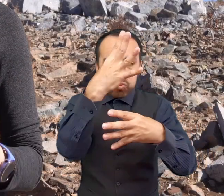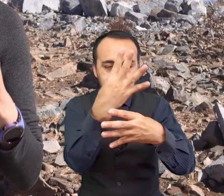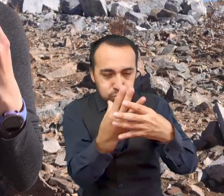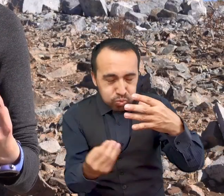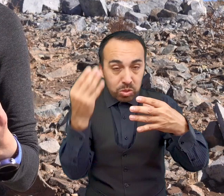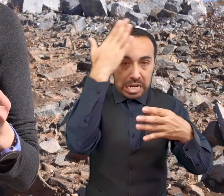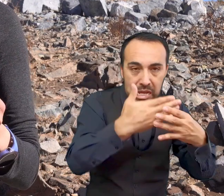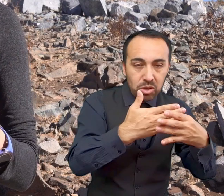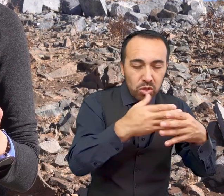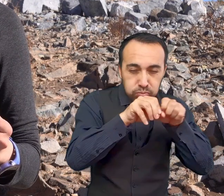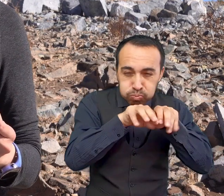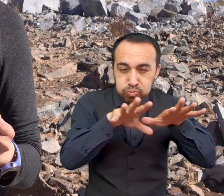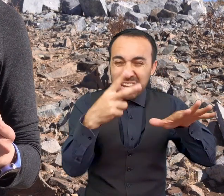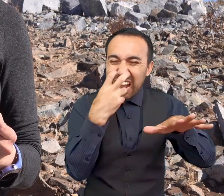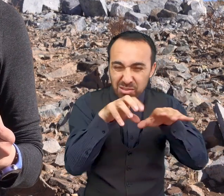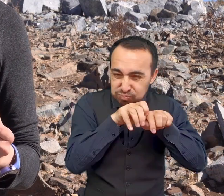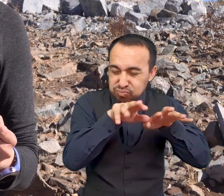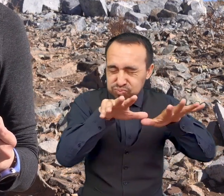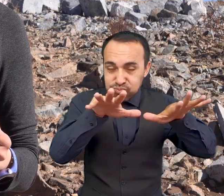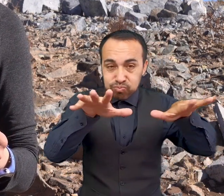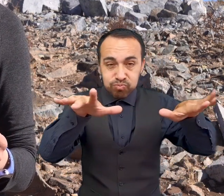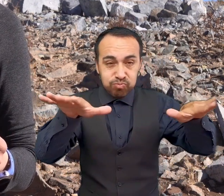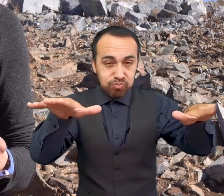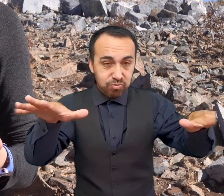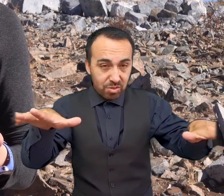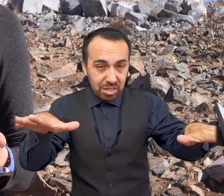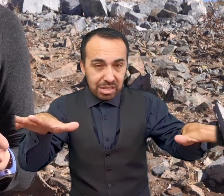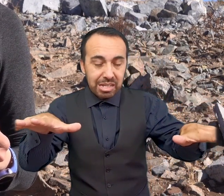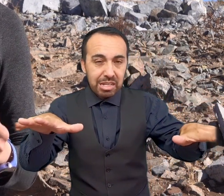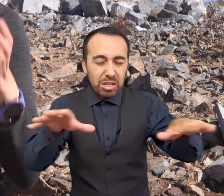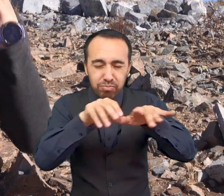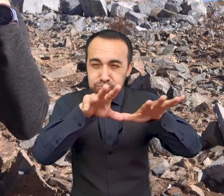of the elements (all elements after H and He). In addition, the stages of the life cycle